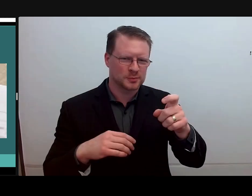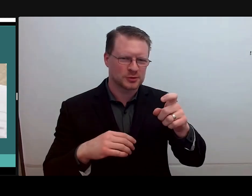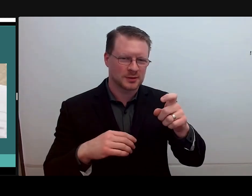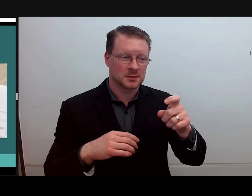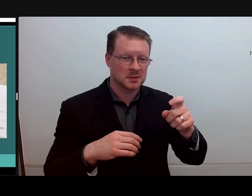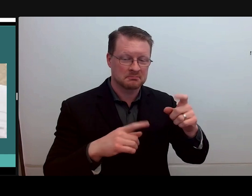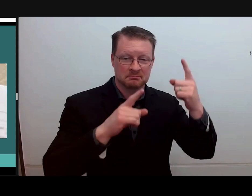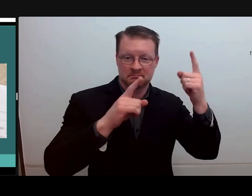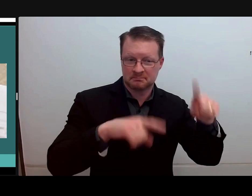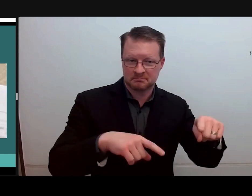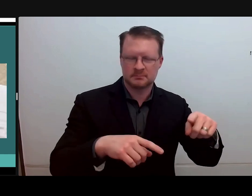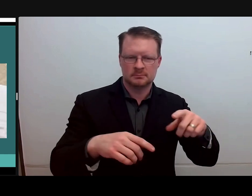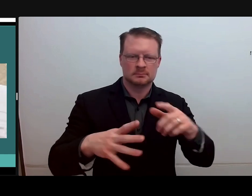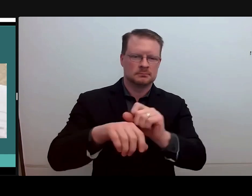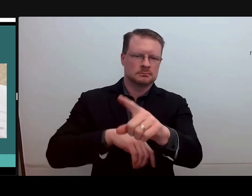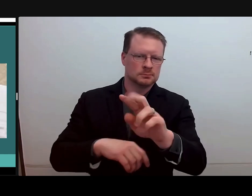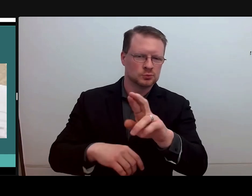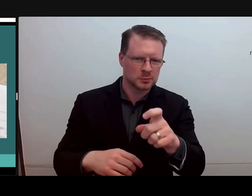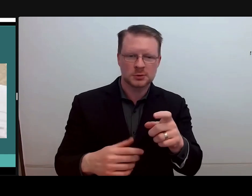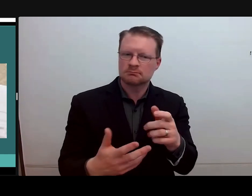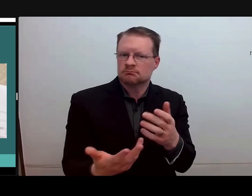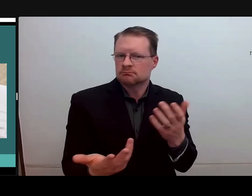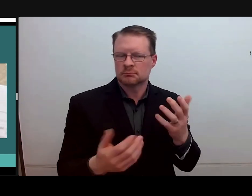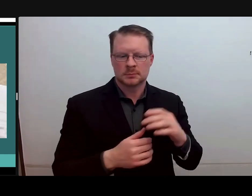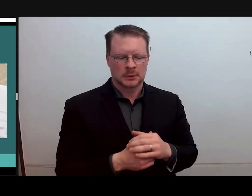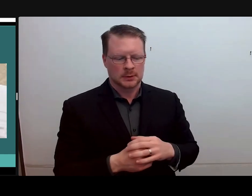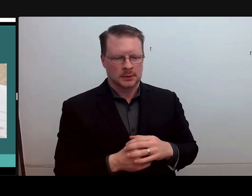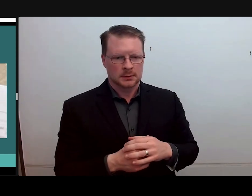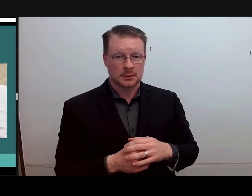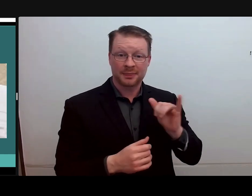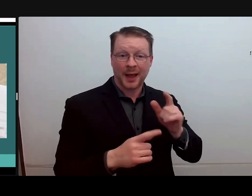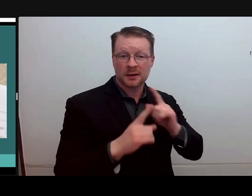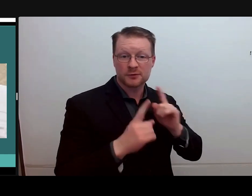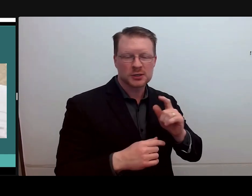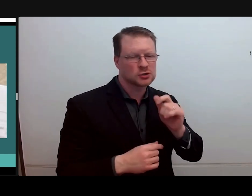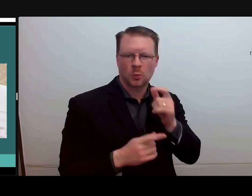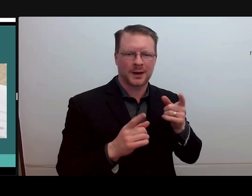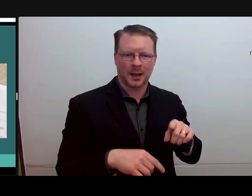negotiated the language that the prescription had that would reflect our discussion.